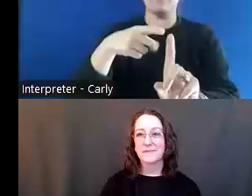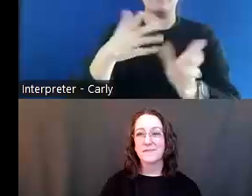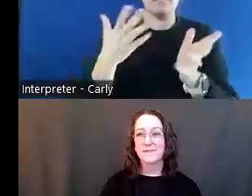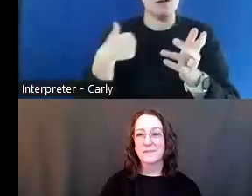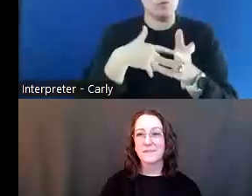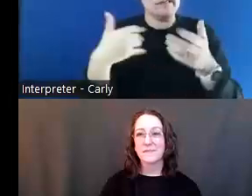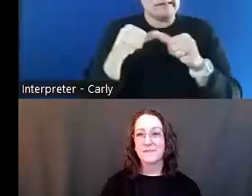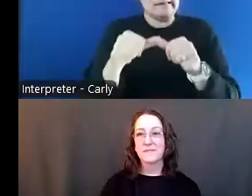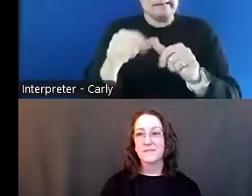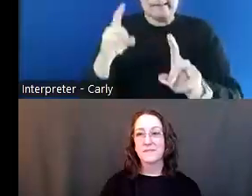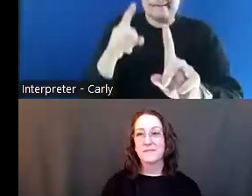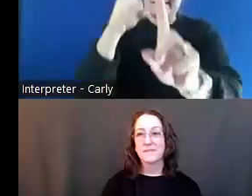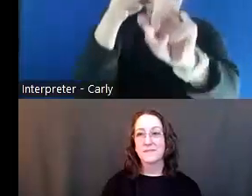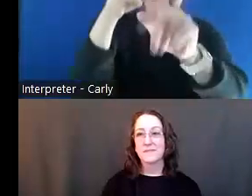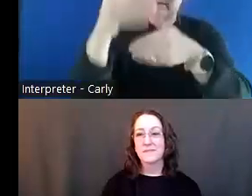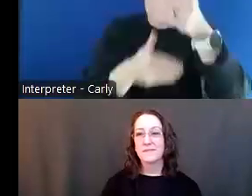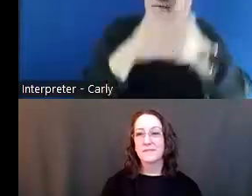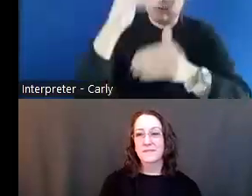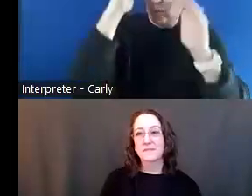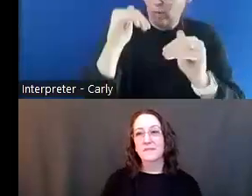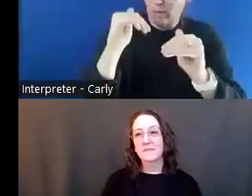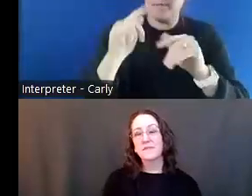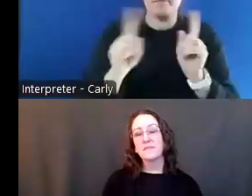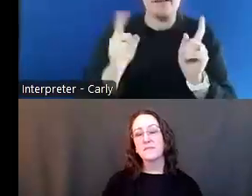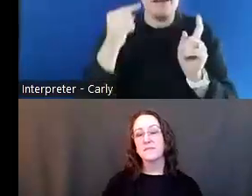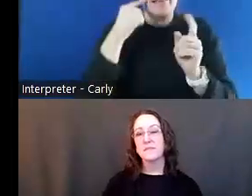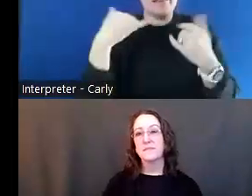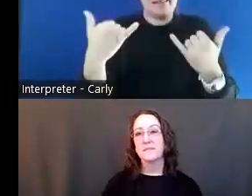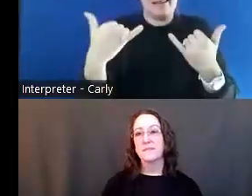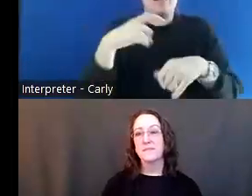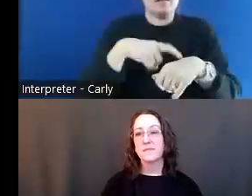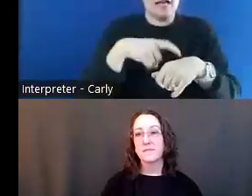to work on this but I do believe we have moved um to the place where we can call ourselves trans